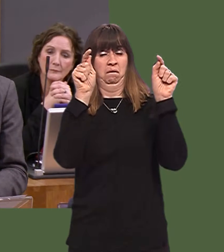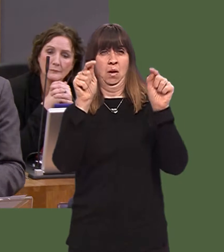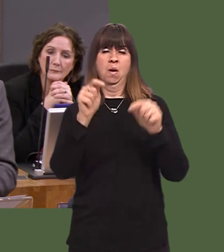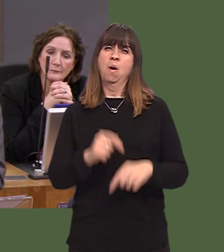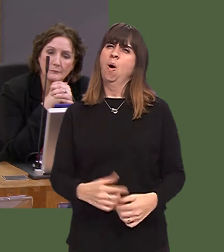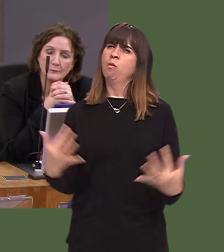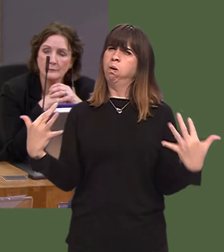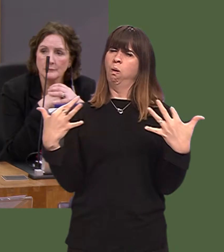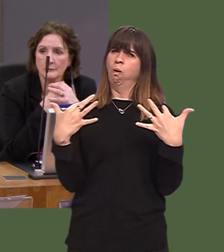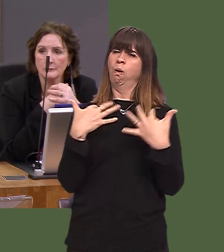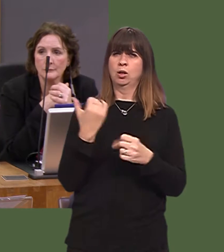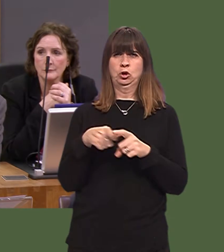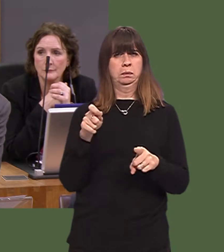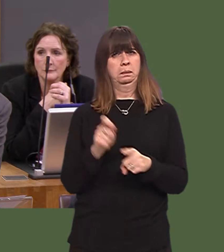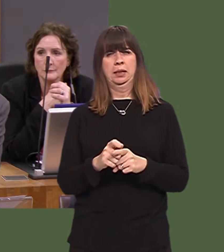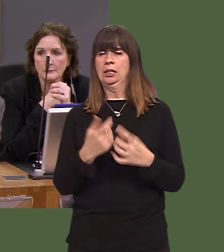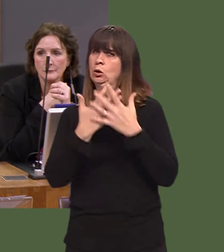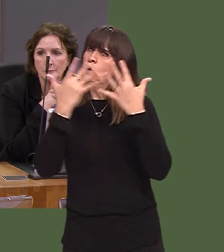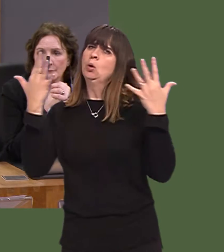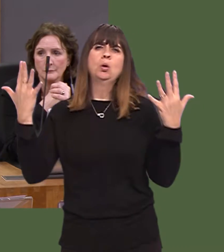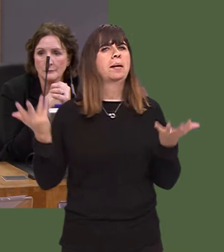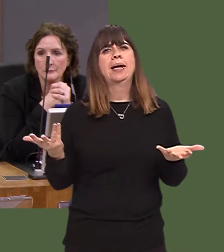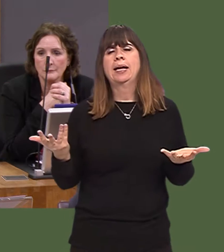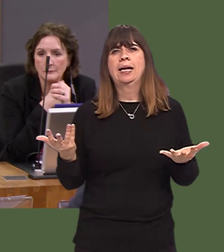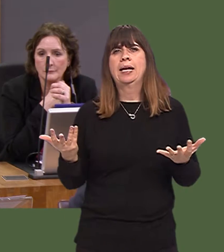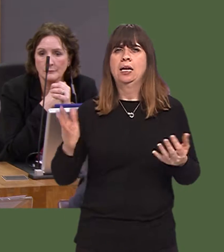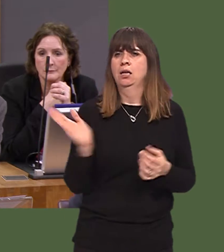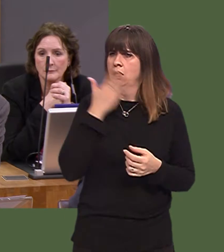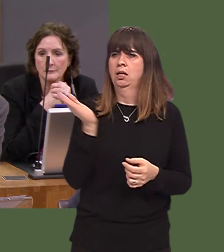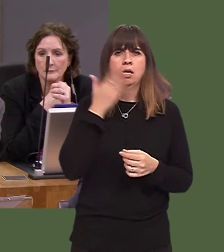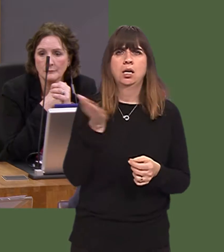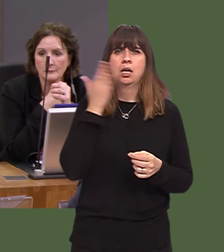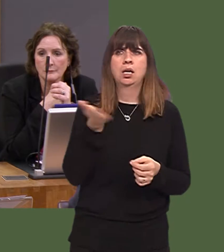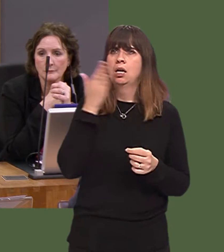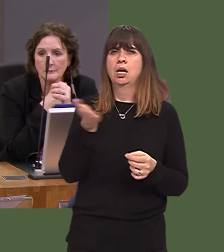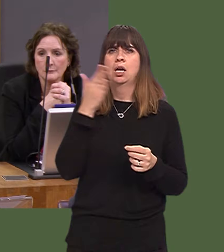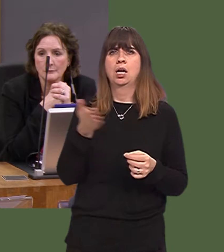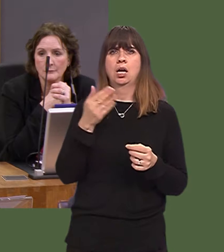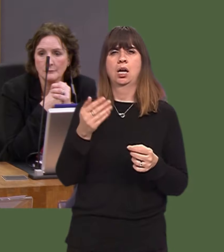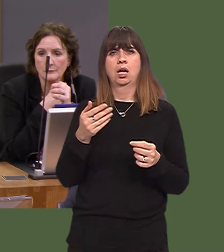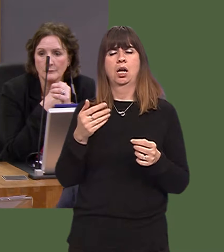pressure, in terms of numbers, on doctorsí surgery sessions is now excessive.